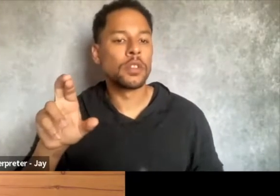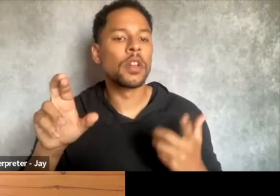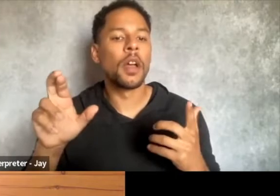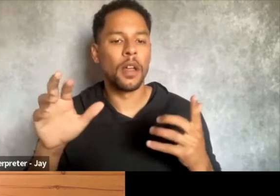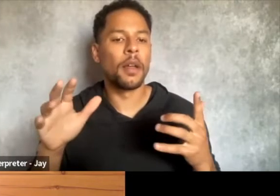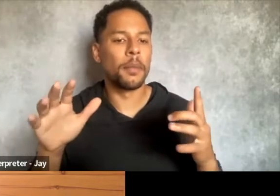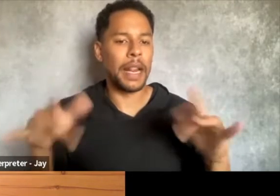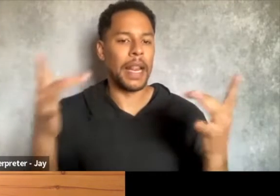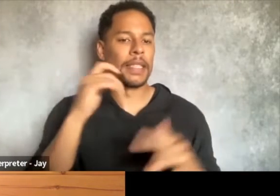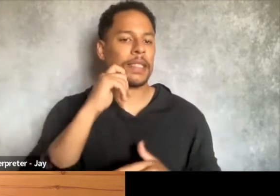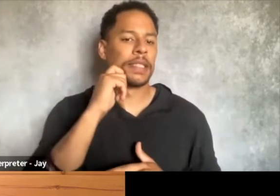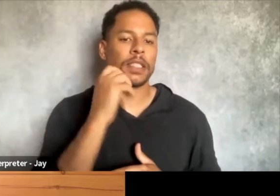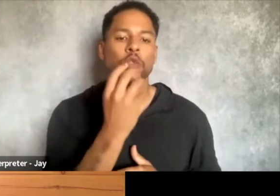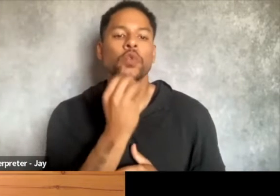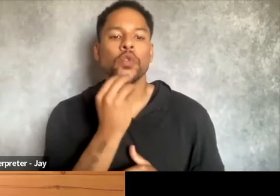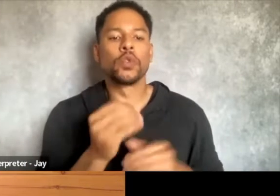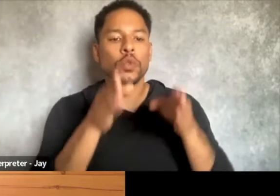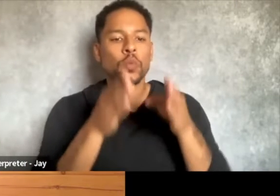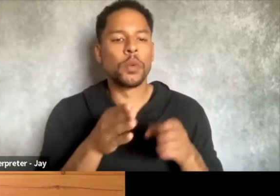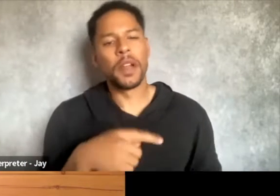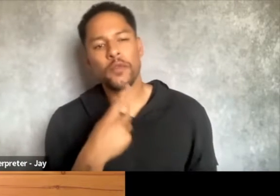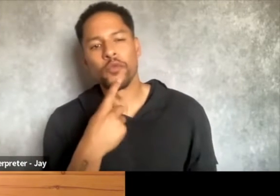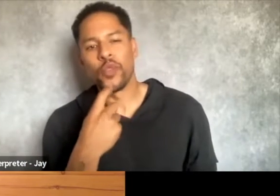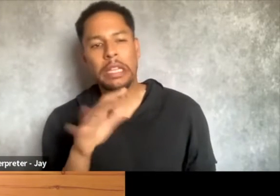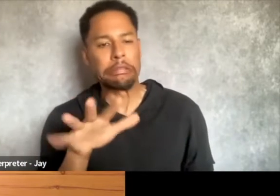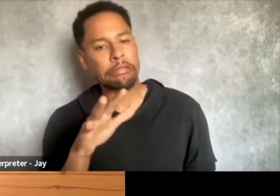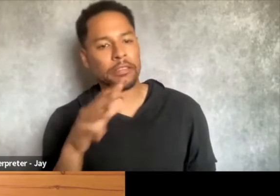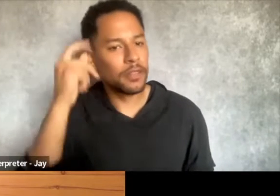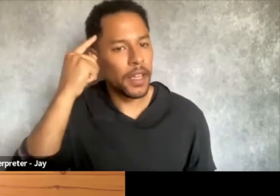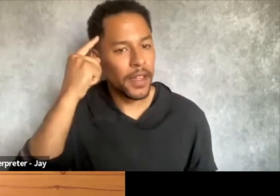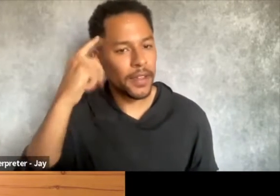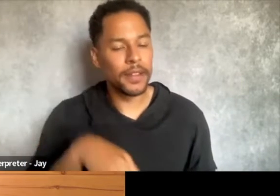I have curly reddish hair, blue eyes,